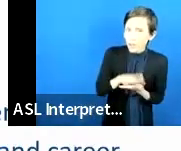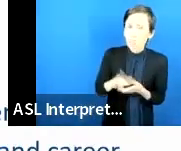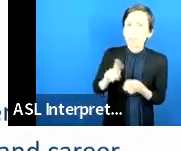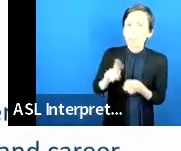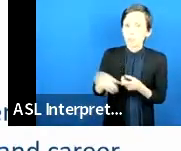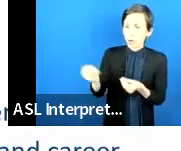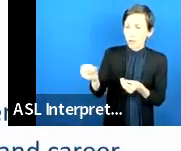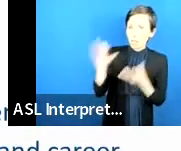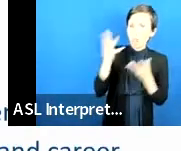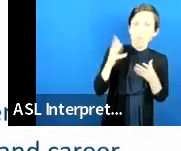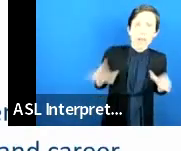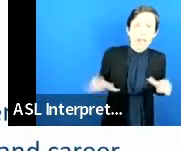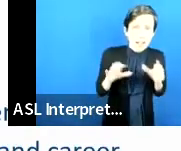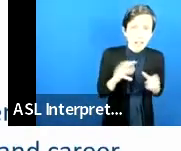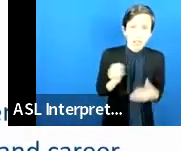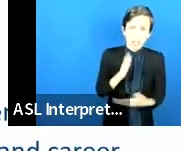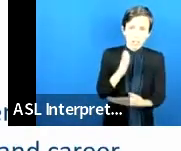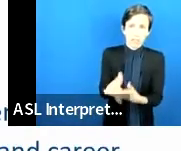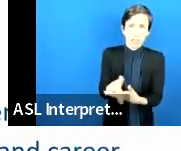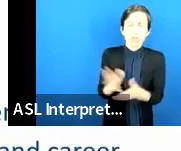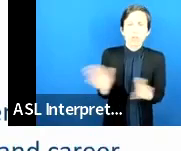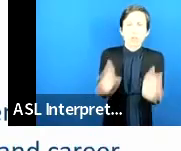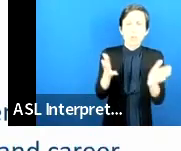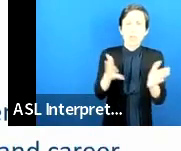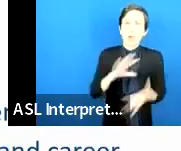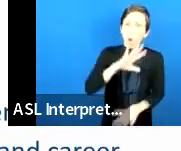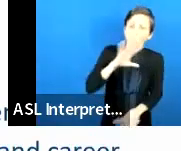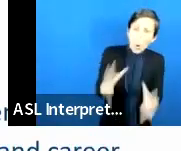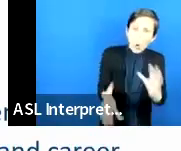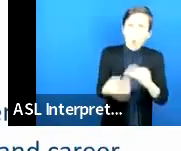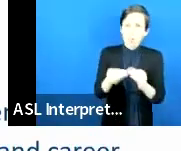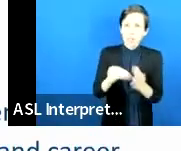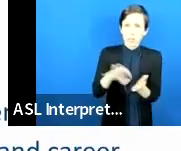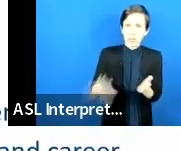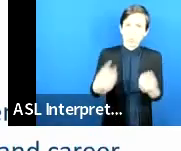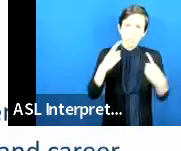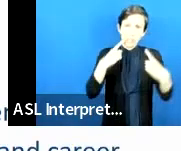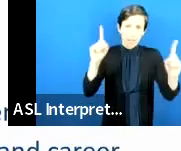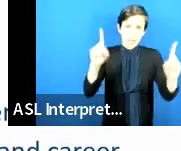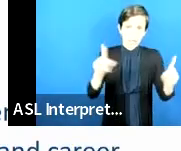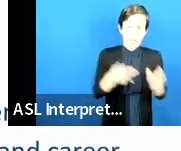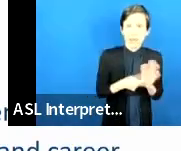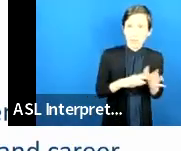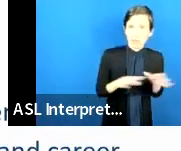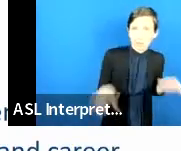and interventions to promote holistic student success, meaning performance, graduation, personal growth,